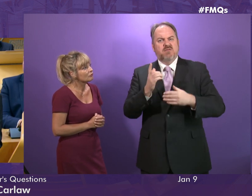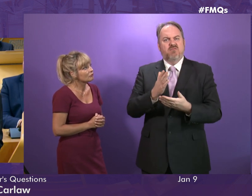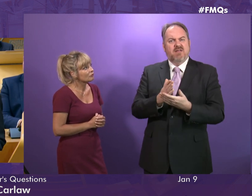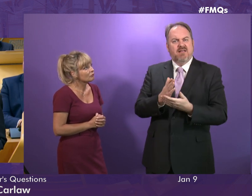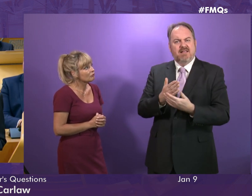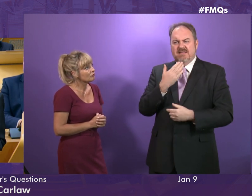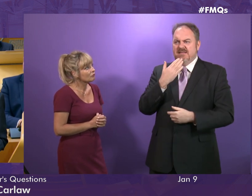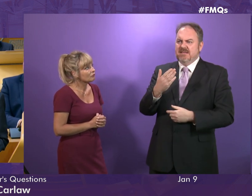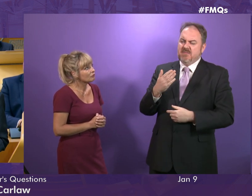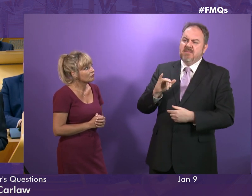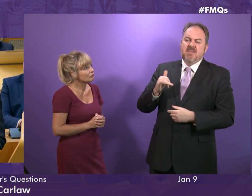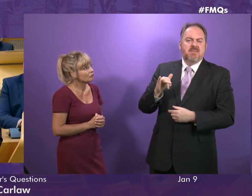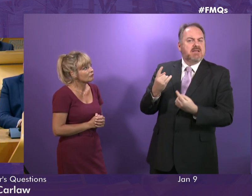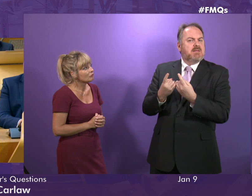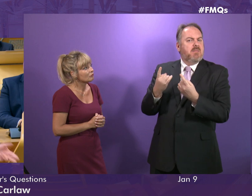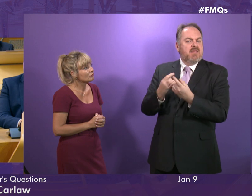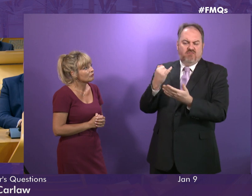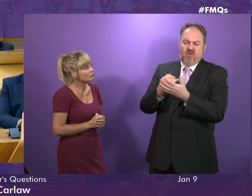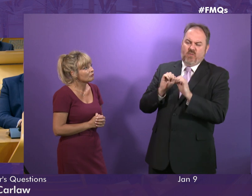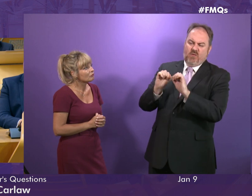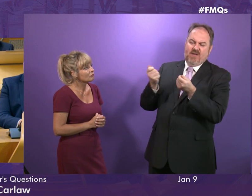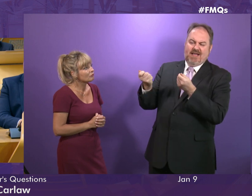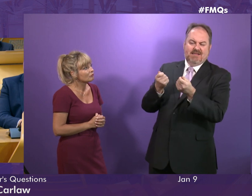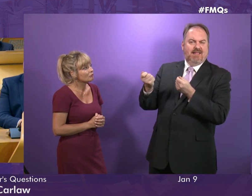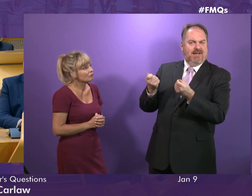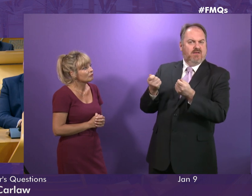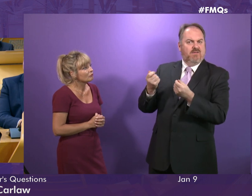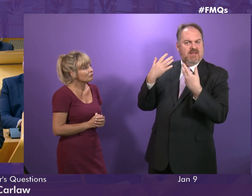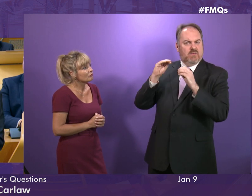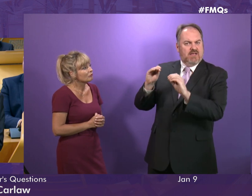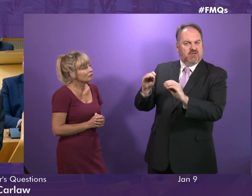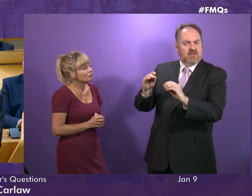might be wrong with his handling of education. Then, over Christmas, we learned that—at